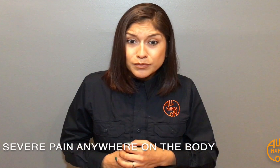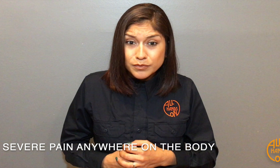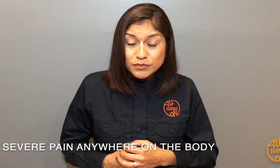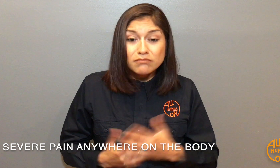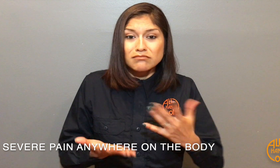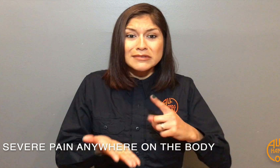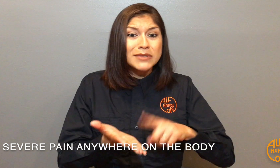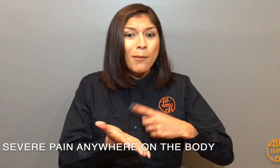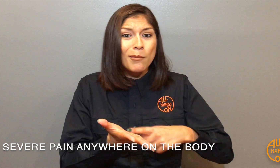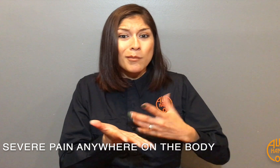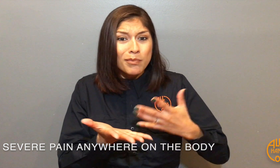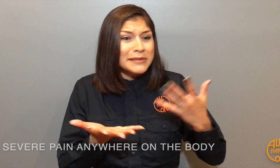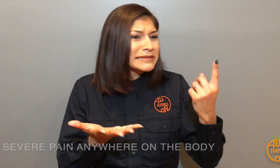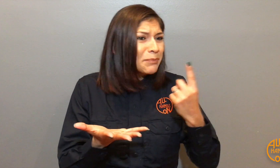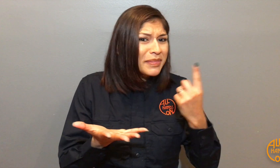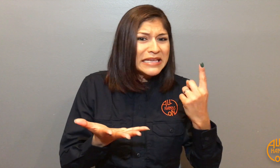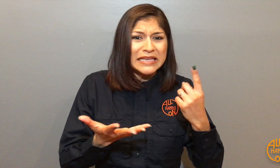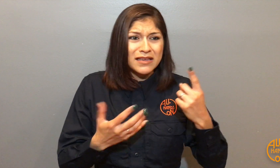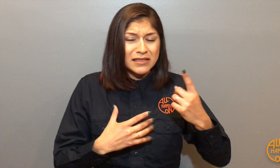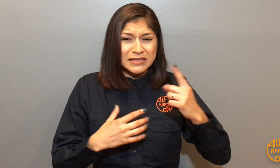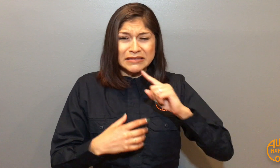anywhere on your body